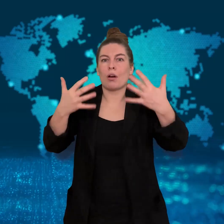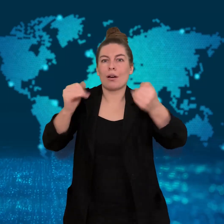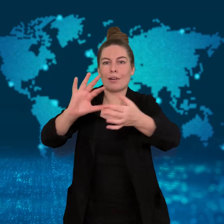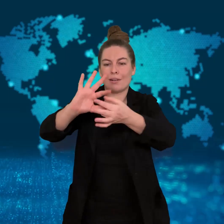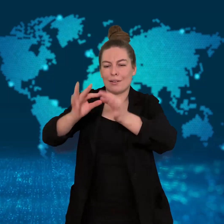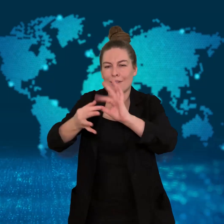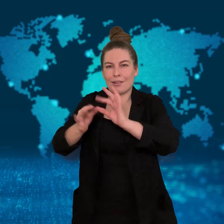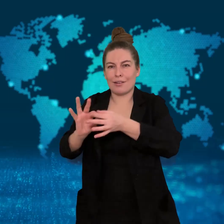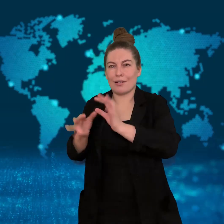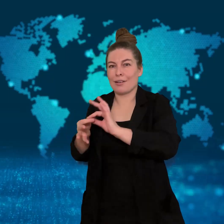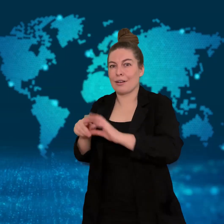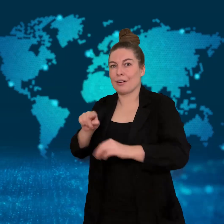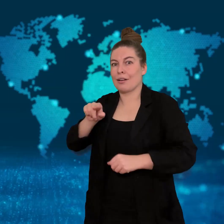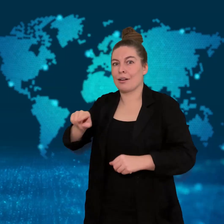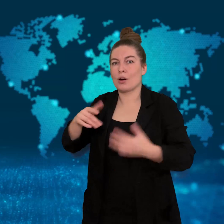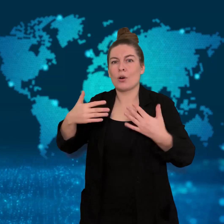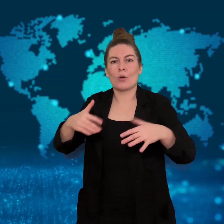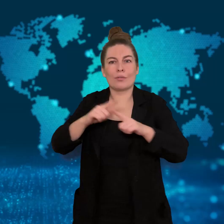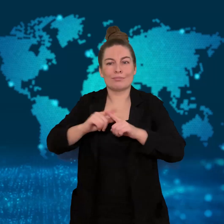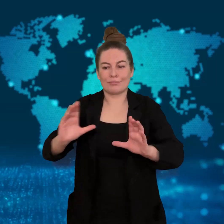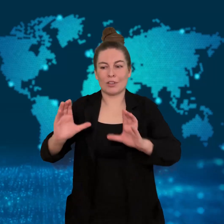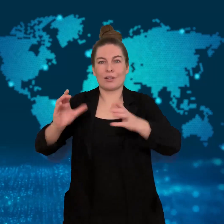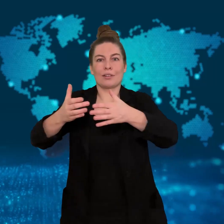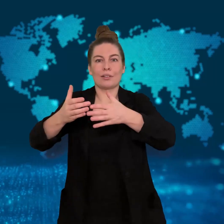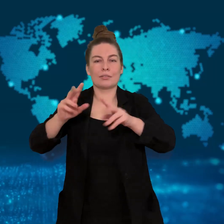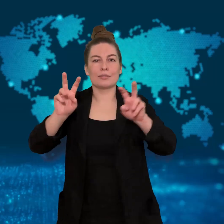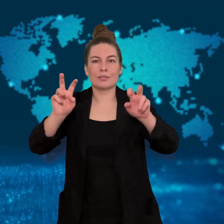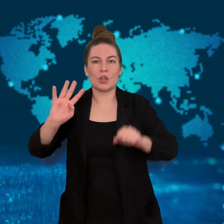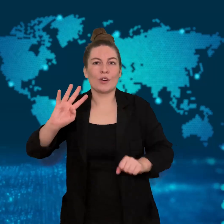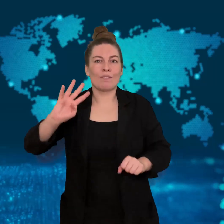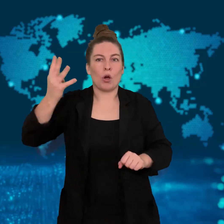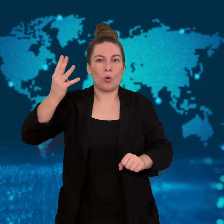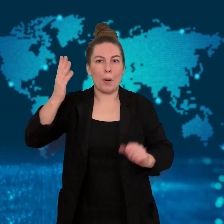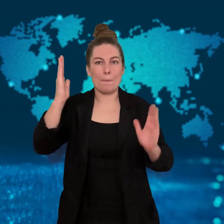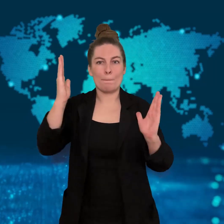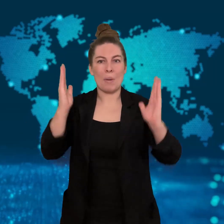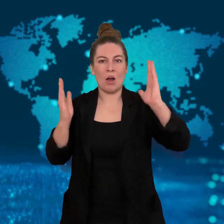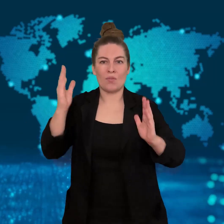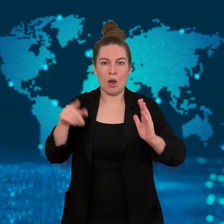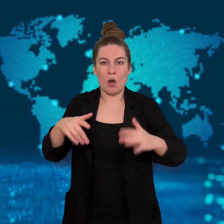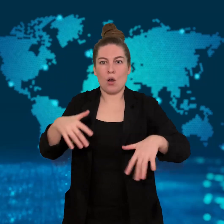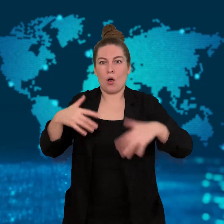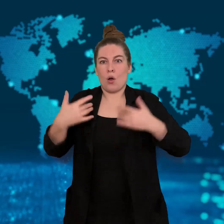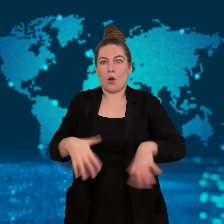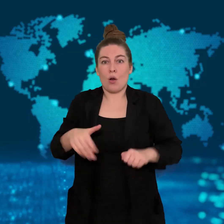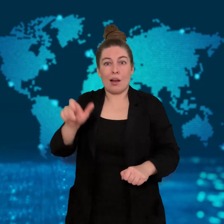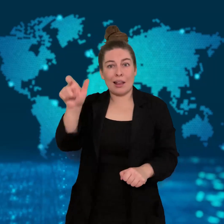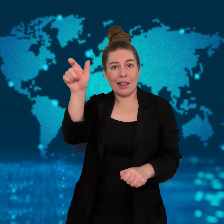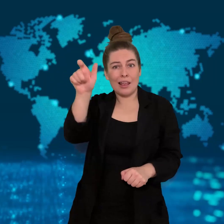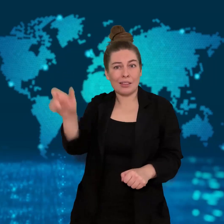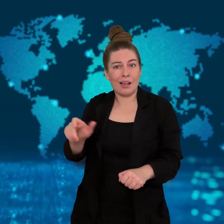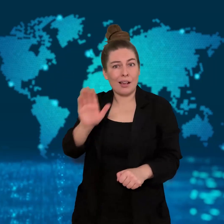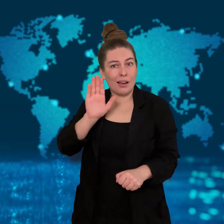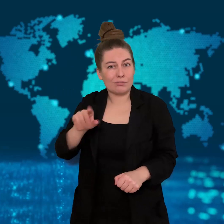He operated as the boss of a rural mafia gang, the "Gargano clan," in Spain.